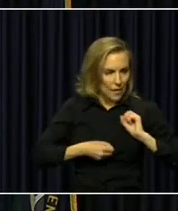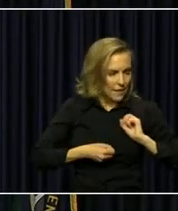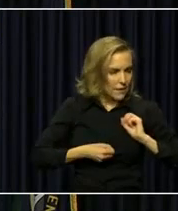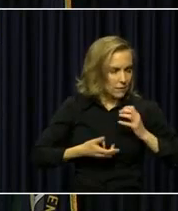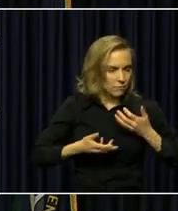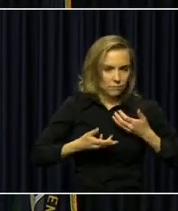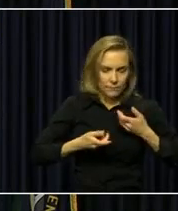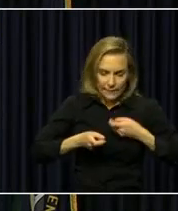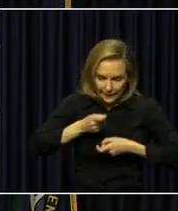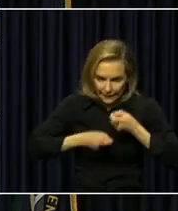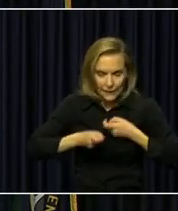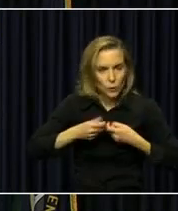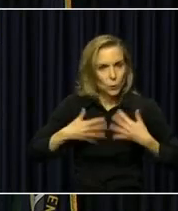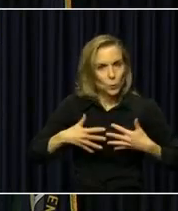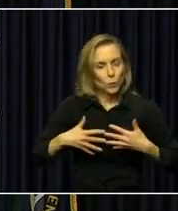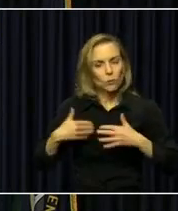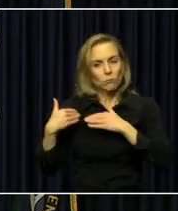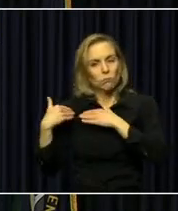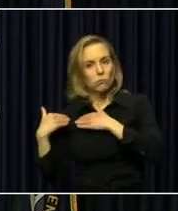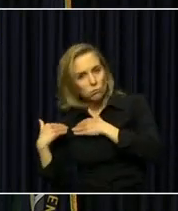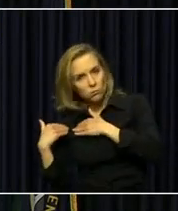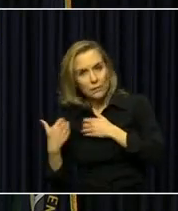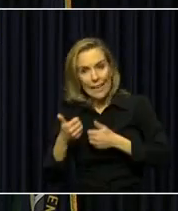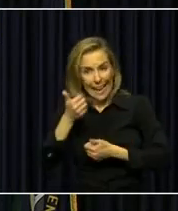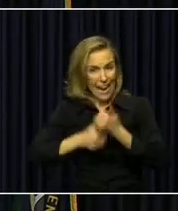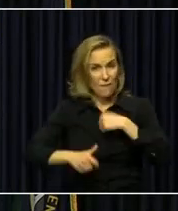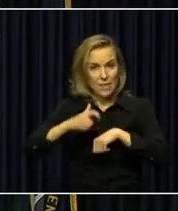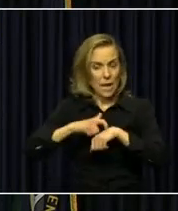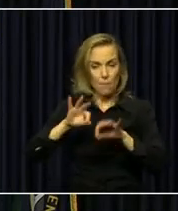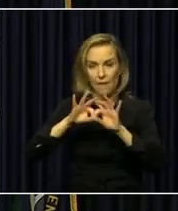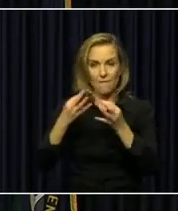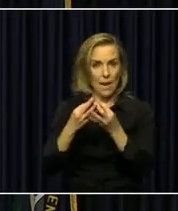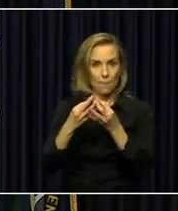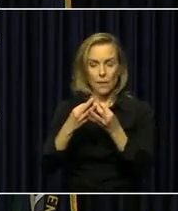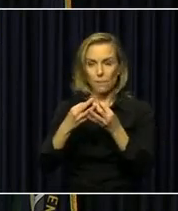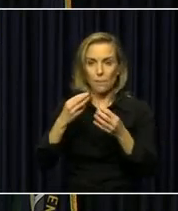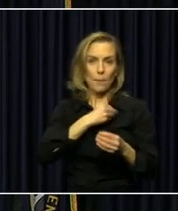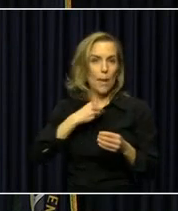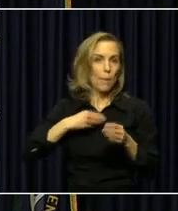THREE IN HENDERSON. TWO IN ADAIR, McCAN